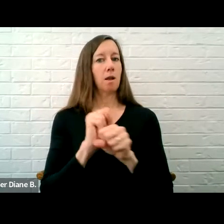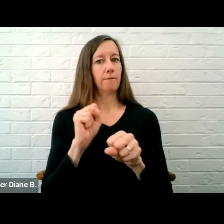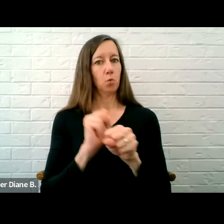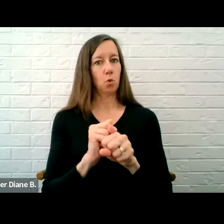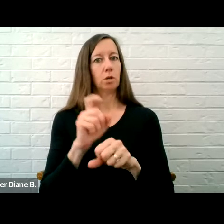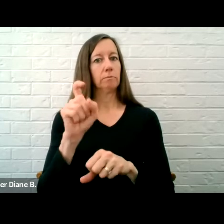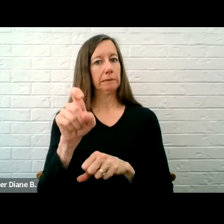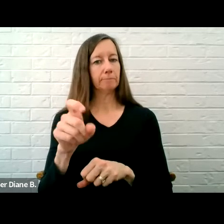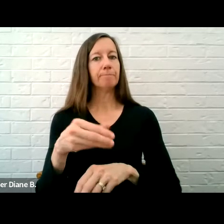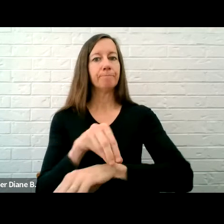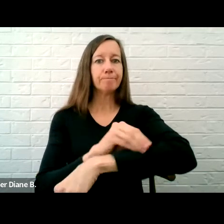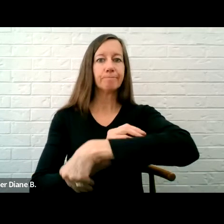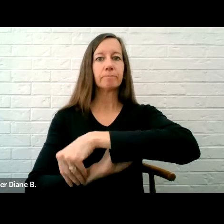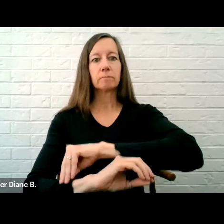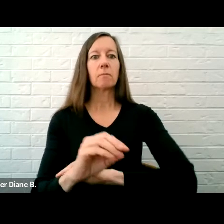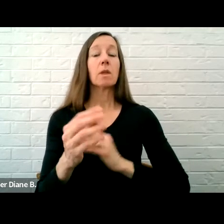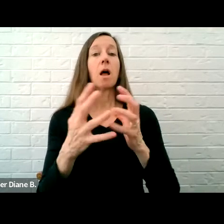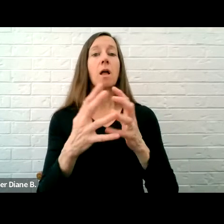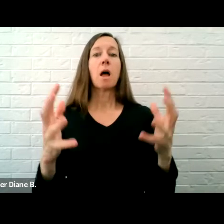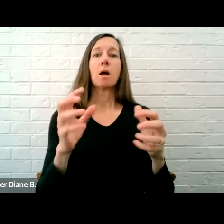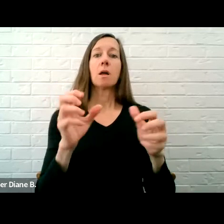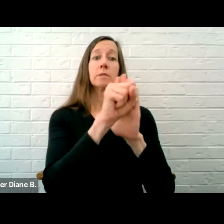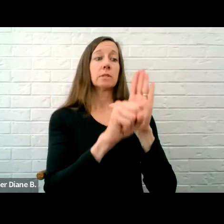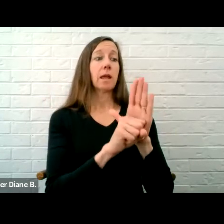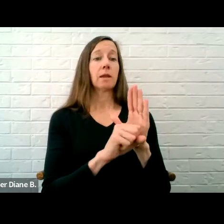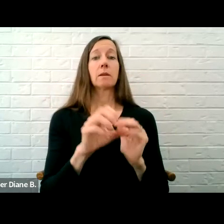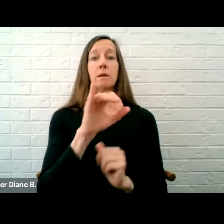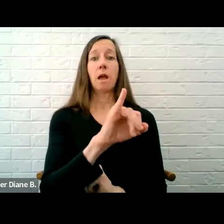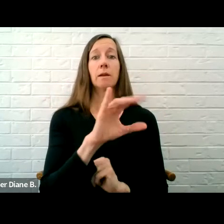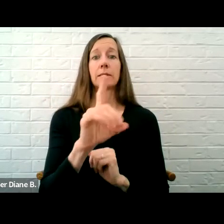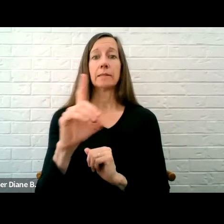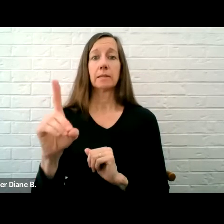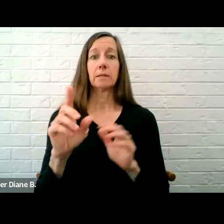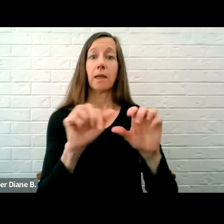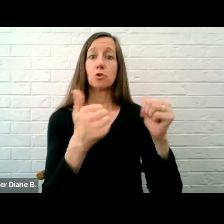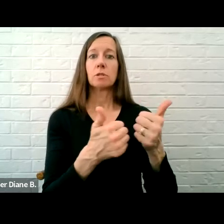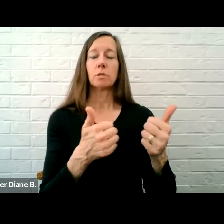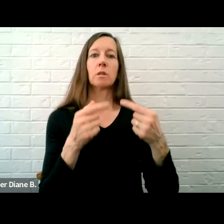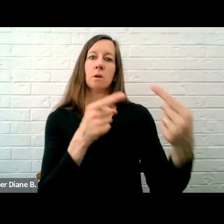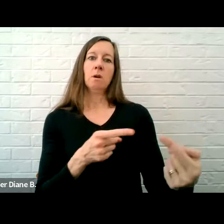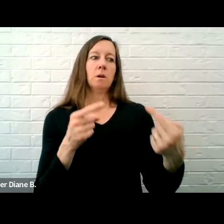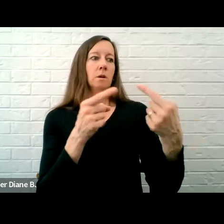try to stay Idd Agency is wrestling with ideas to make a bigger strides in making